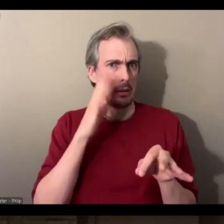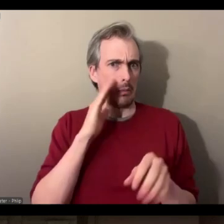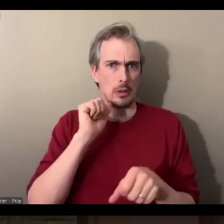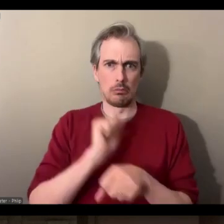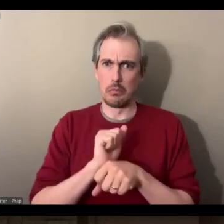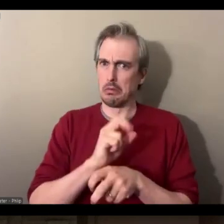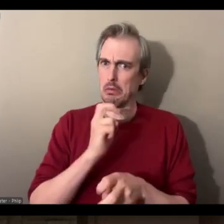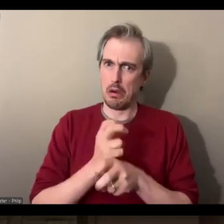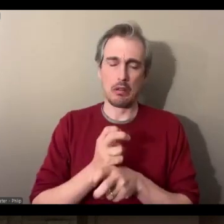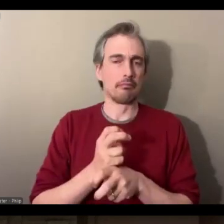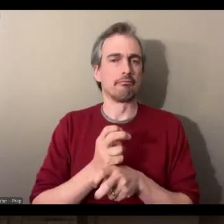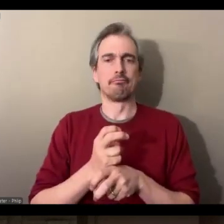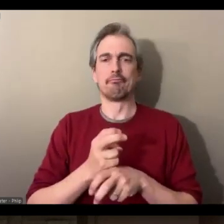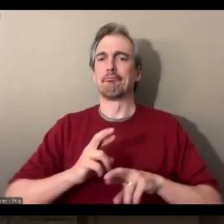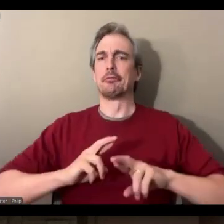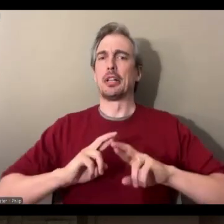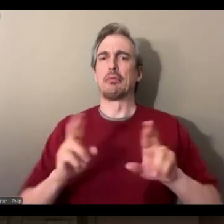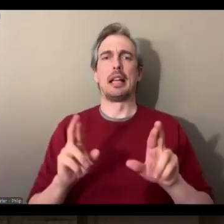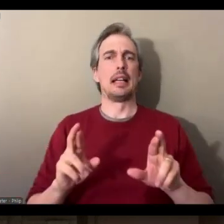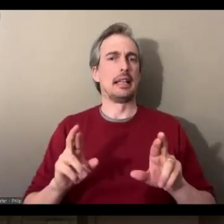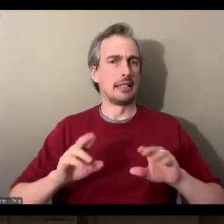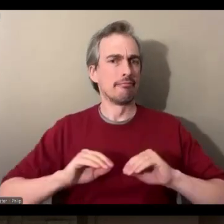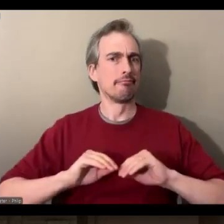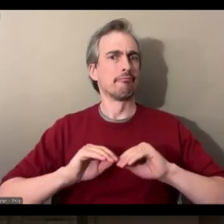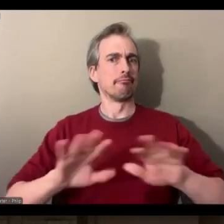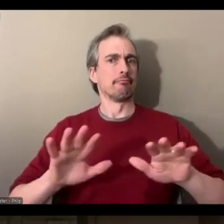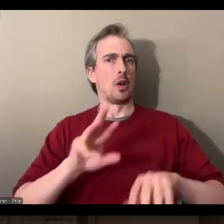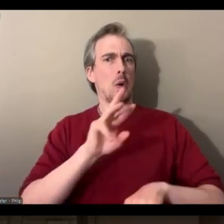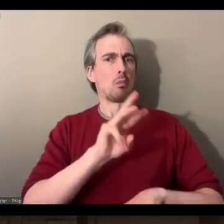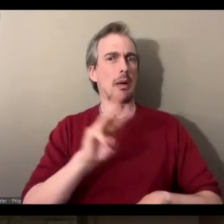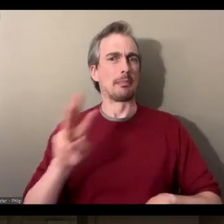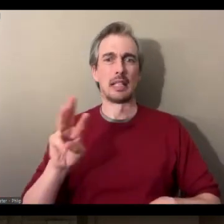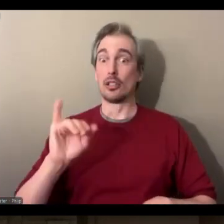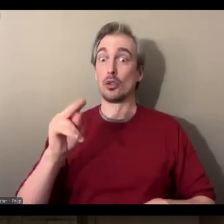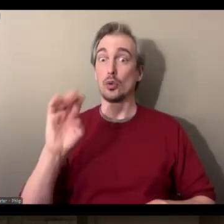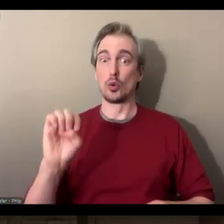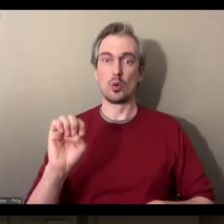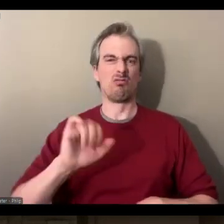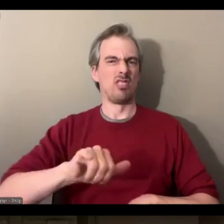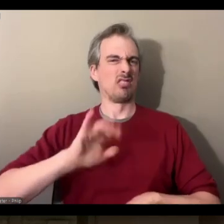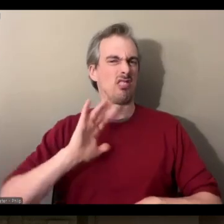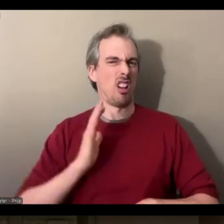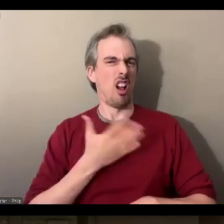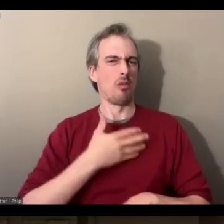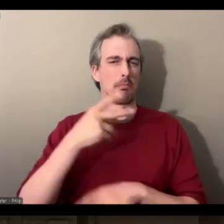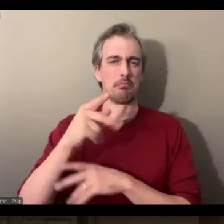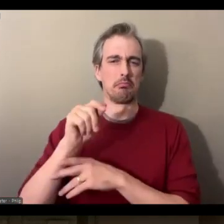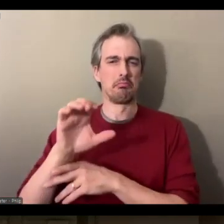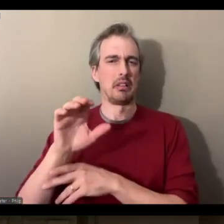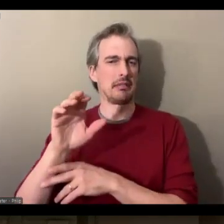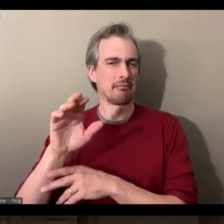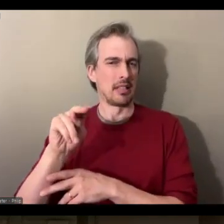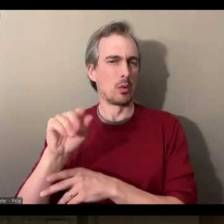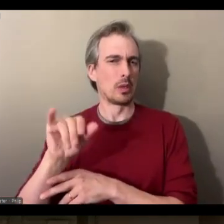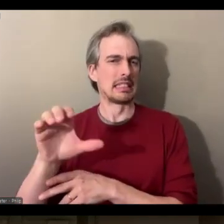be the PAC NYC experience. But we wanted to be realistic. And we wanted to give the essentials